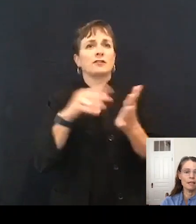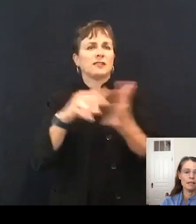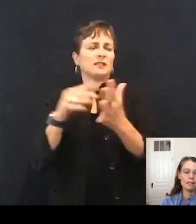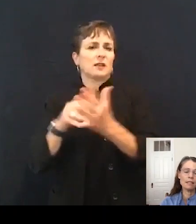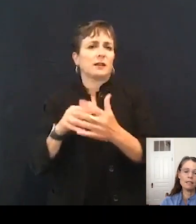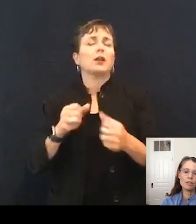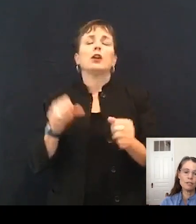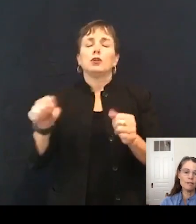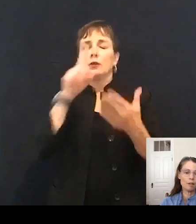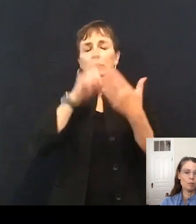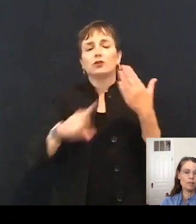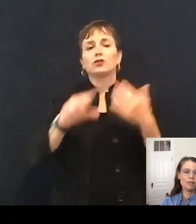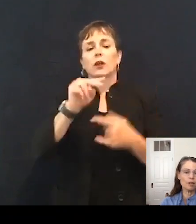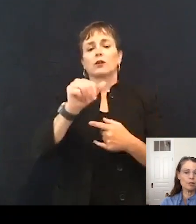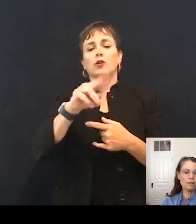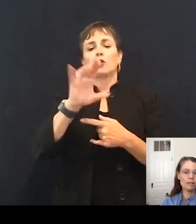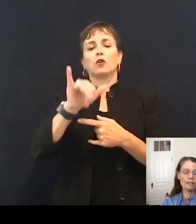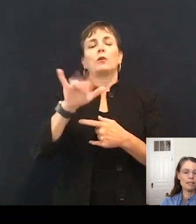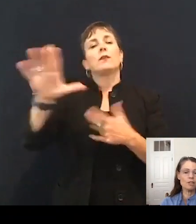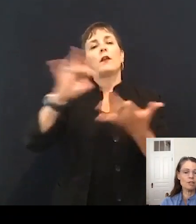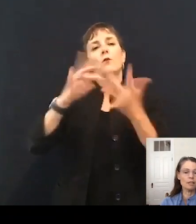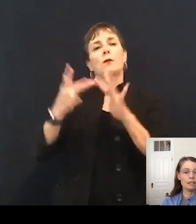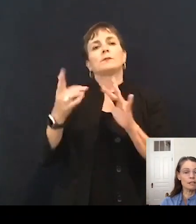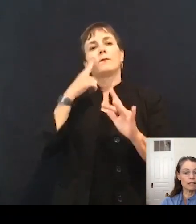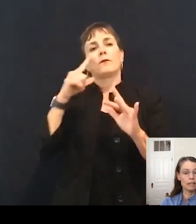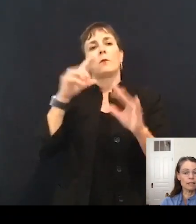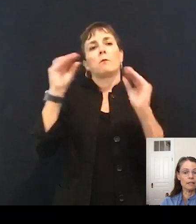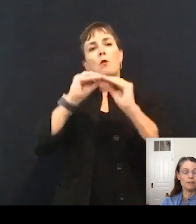In addition to therapies under investigation in the clinic,